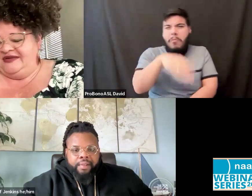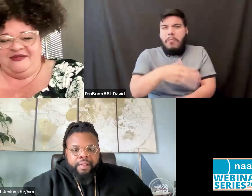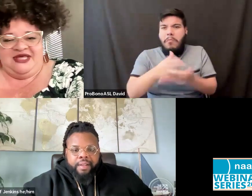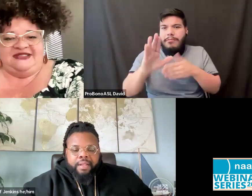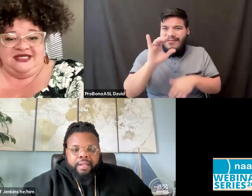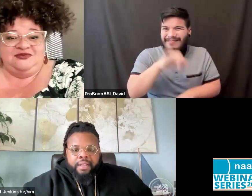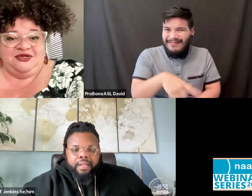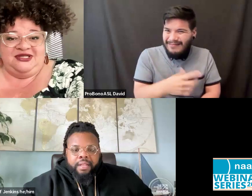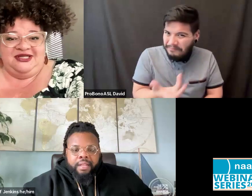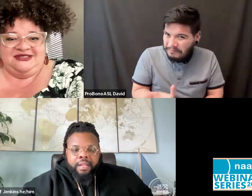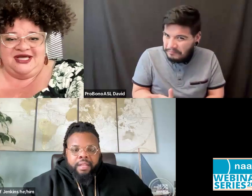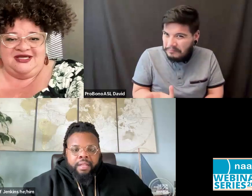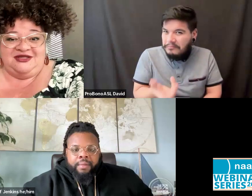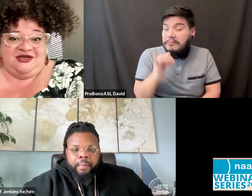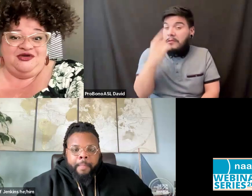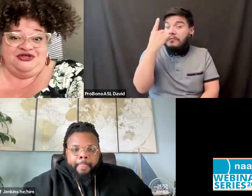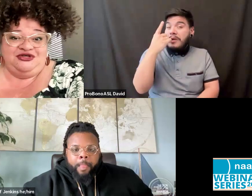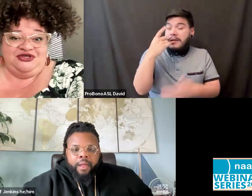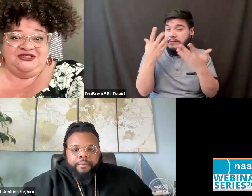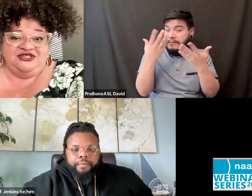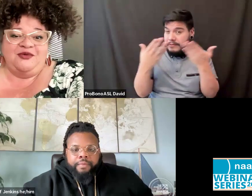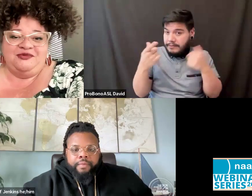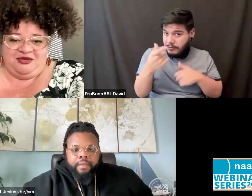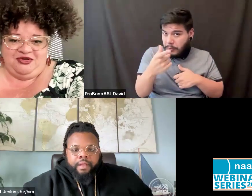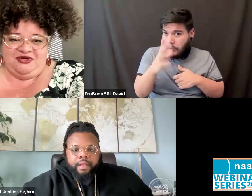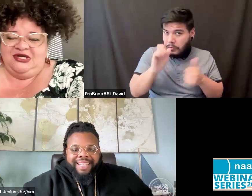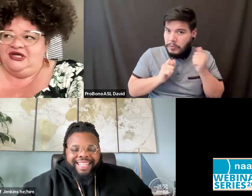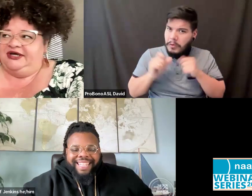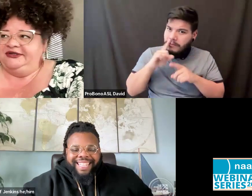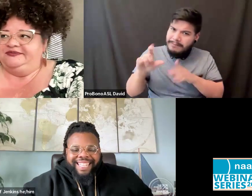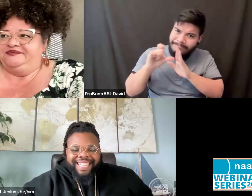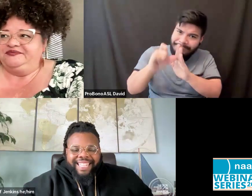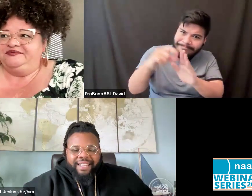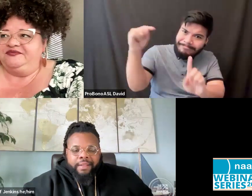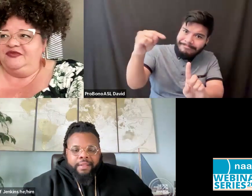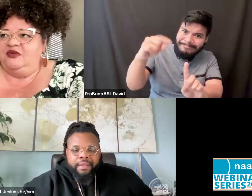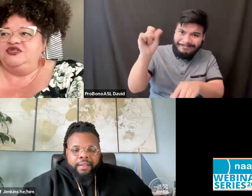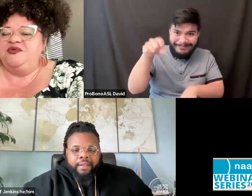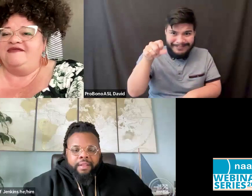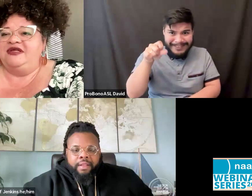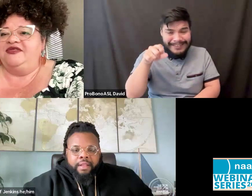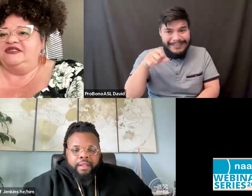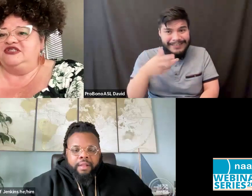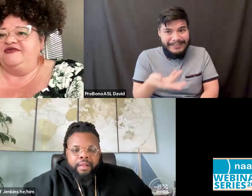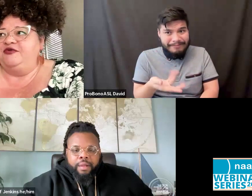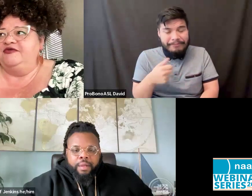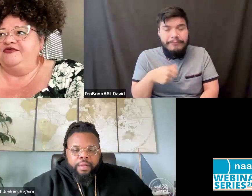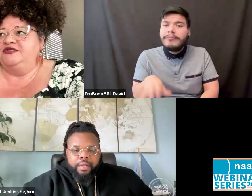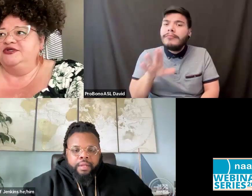And maybe that's that's one of the things that that your show is showing people. Do you have any thoughts just for folks